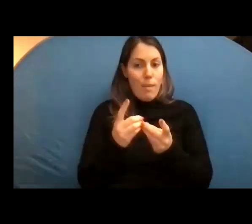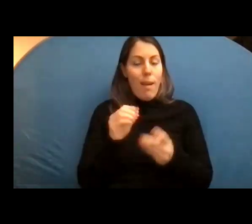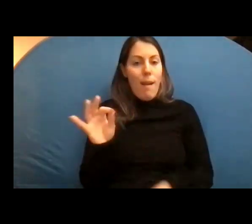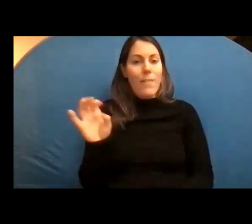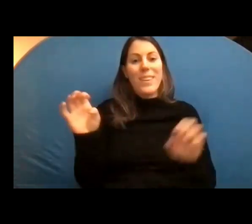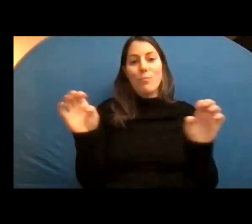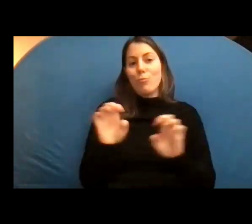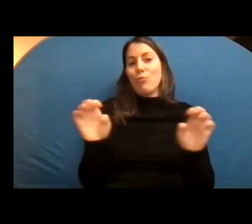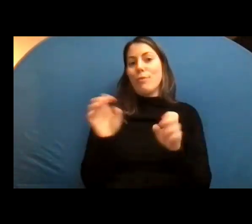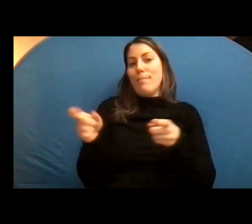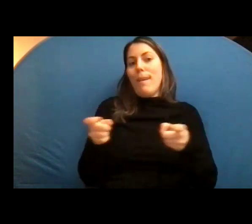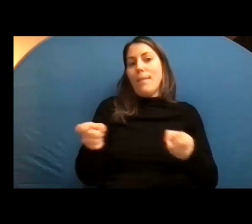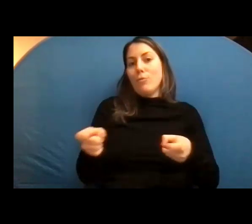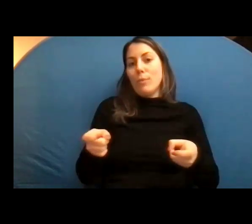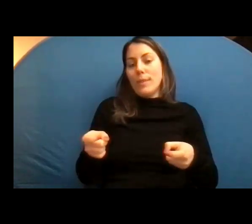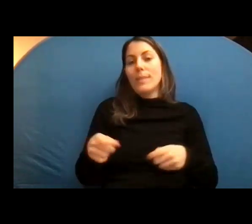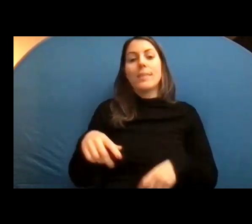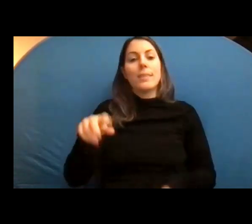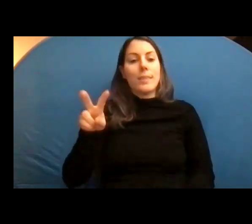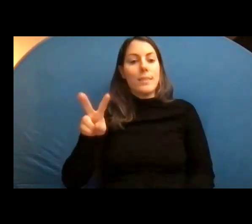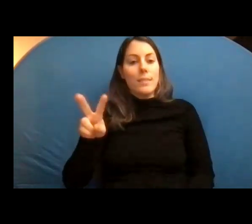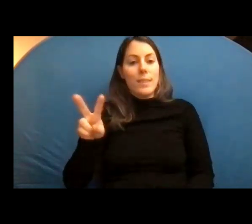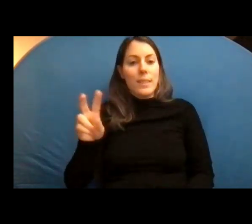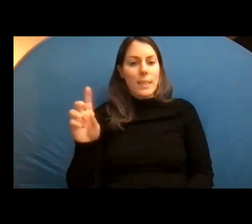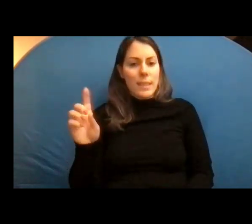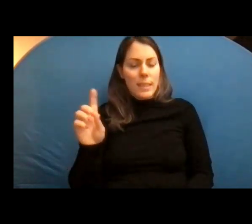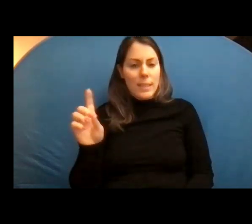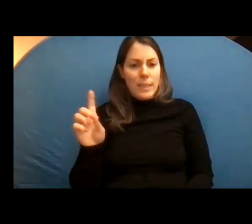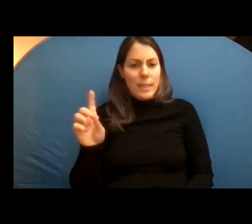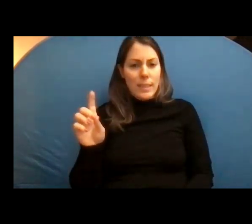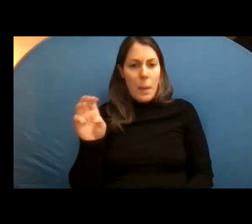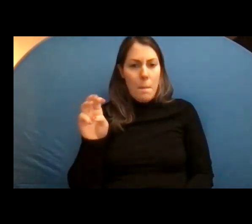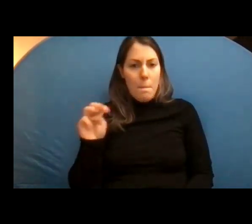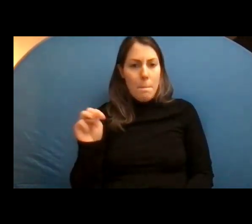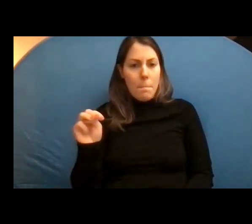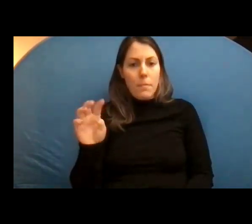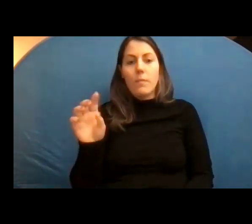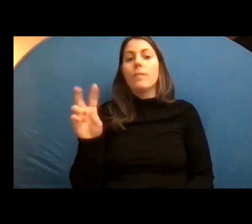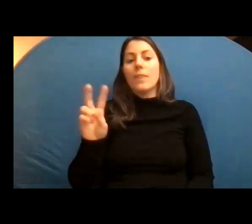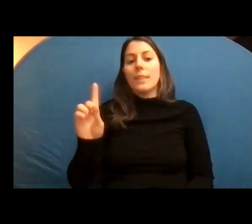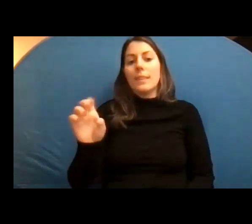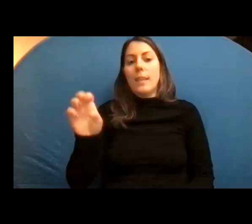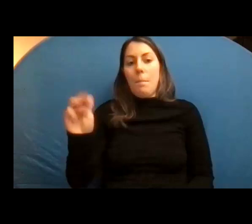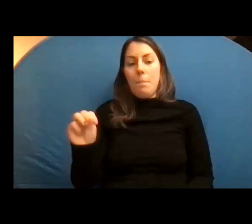She is VDDHH's liaison to the Virginia Department of